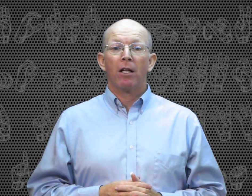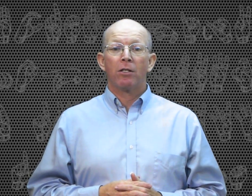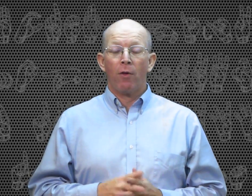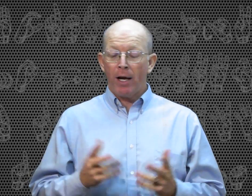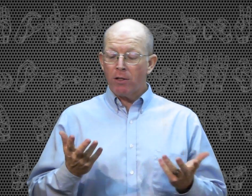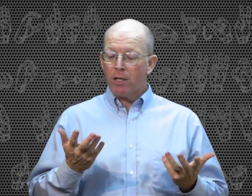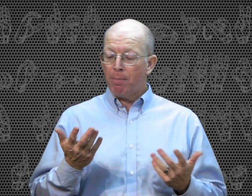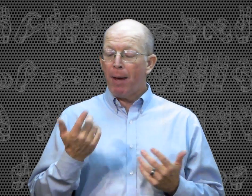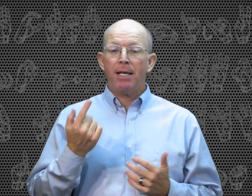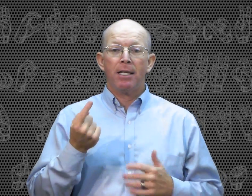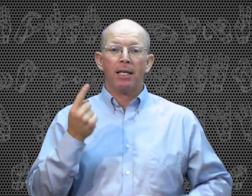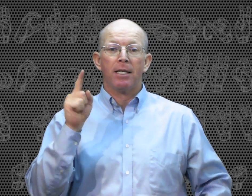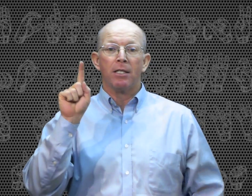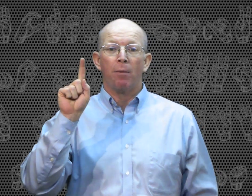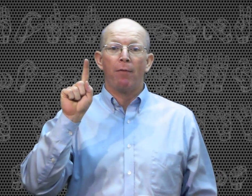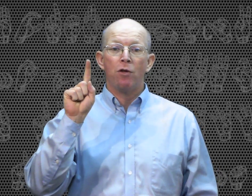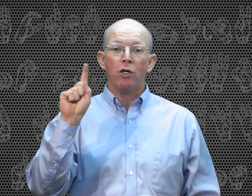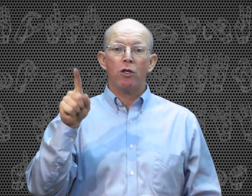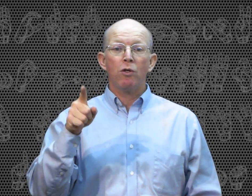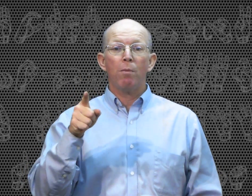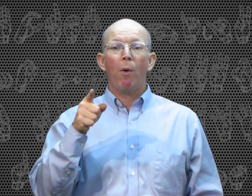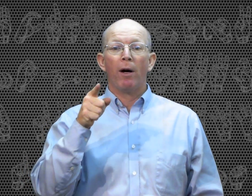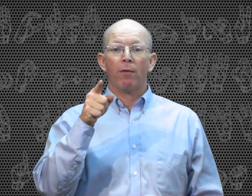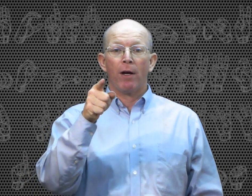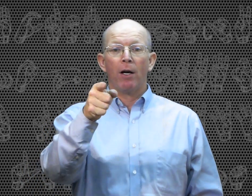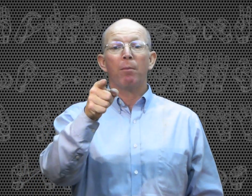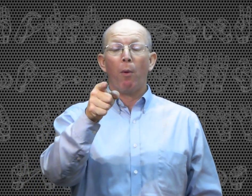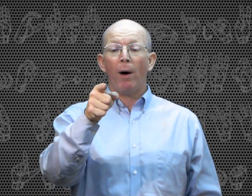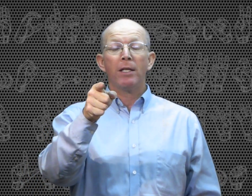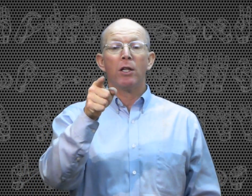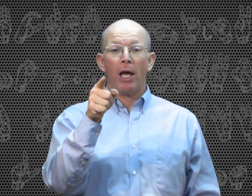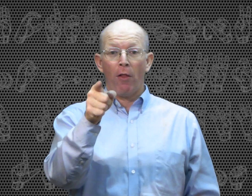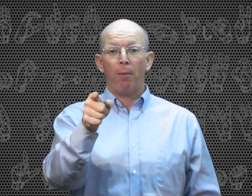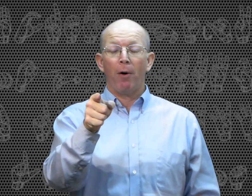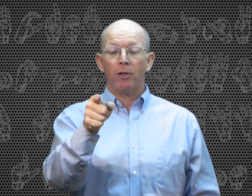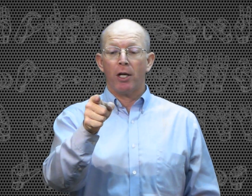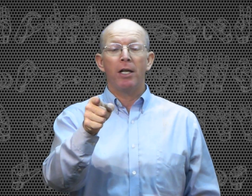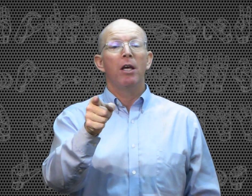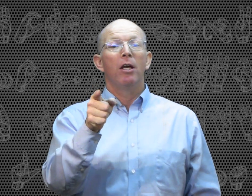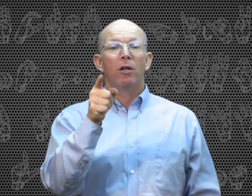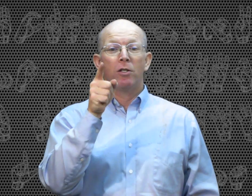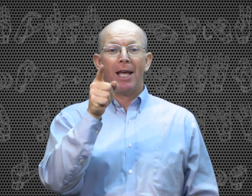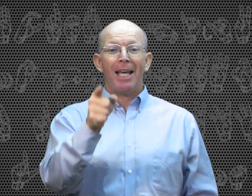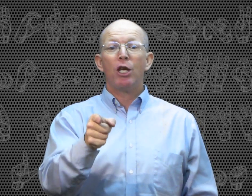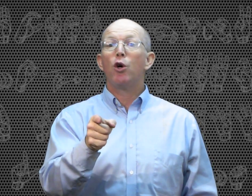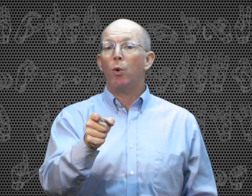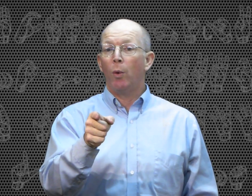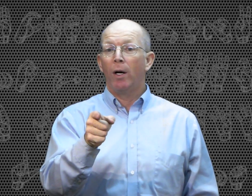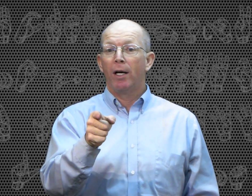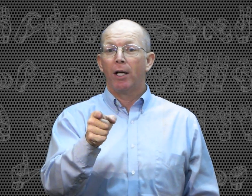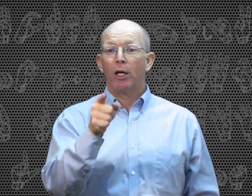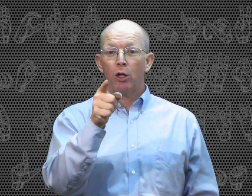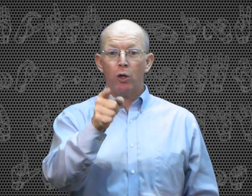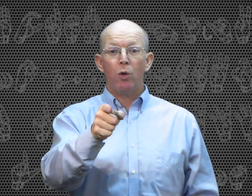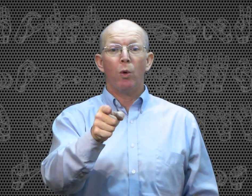And so here is the basic system. If you just use your pointer finger and point to the other person you are saying YOU.